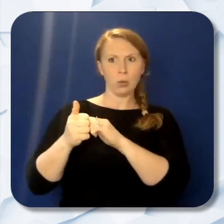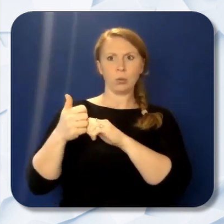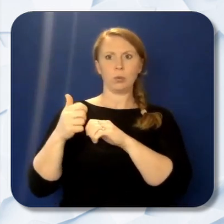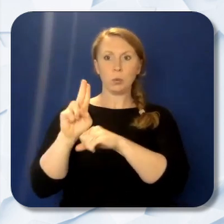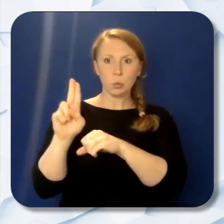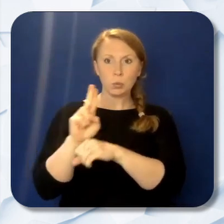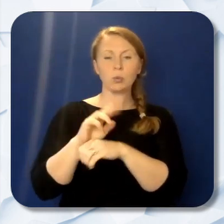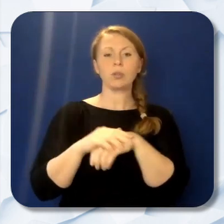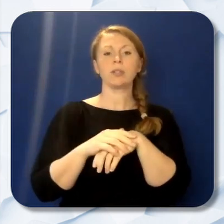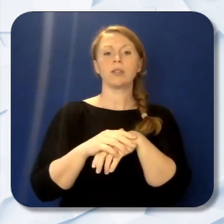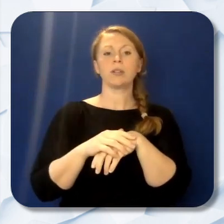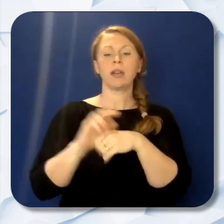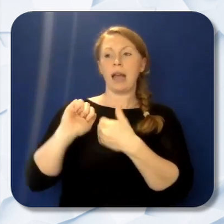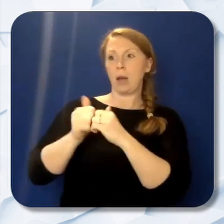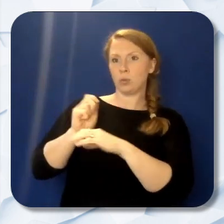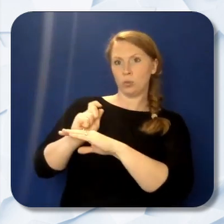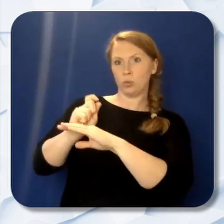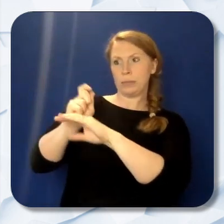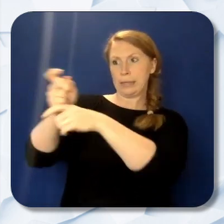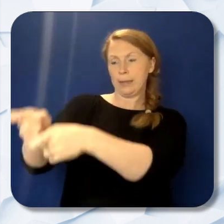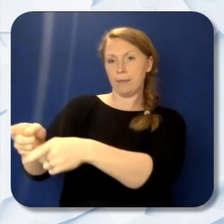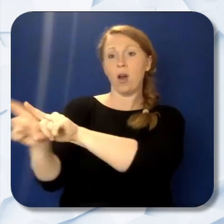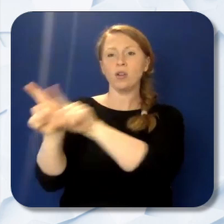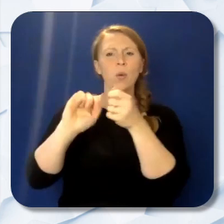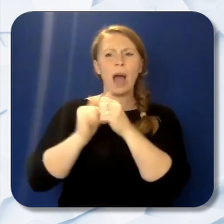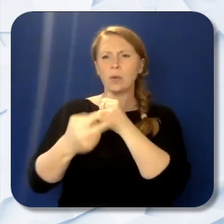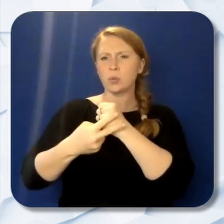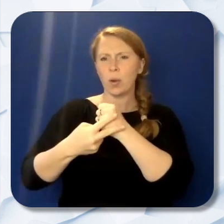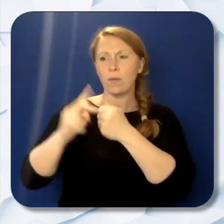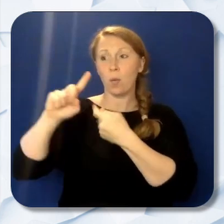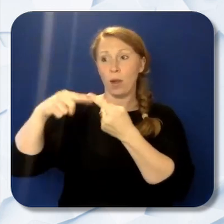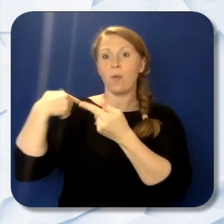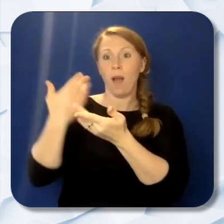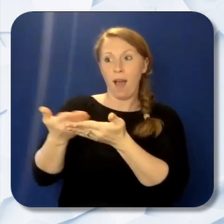and some suggestions for storage for the naloxone. Once it gets to your school, and you could put